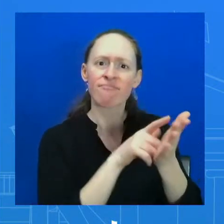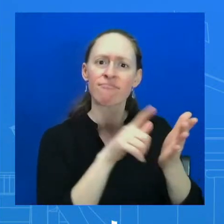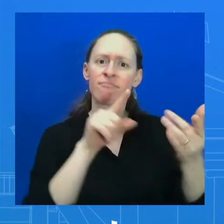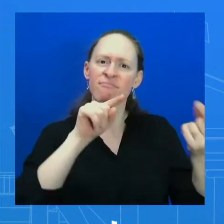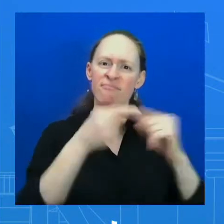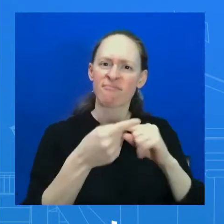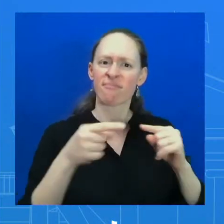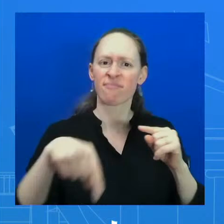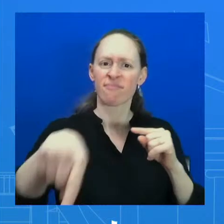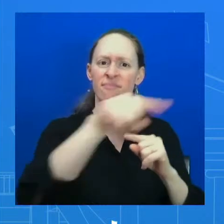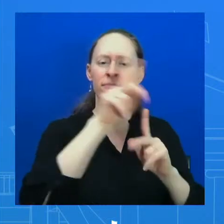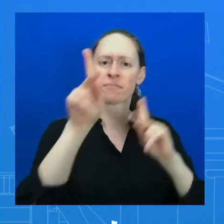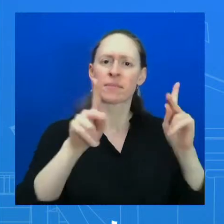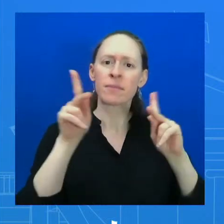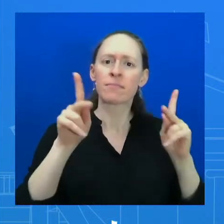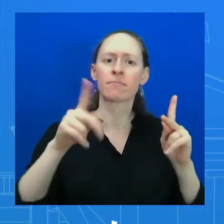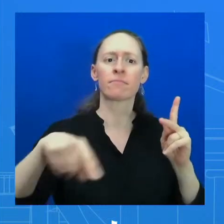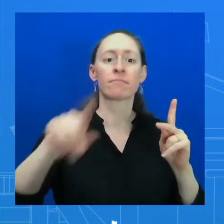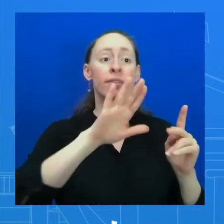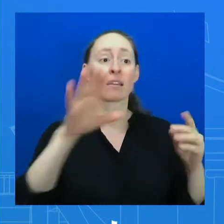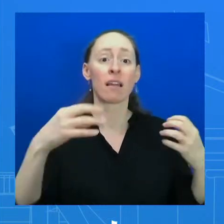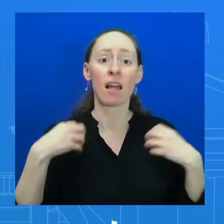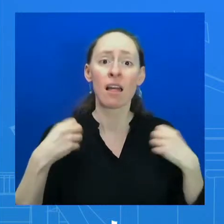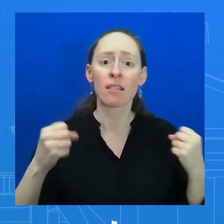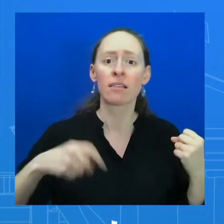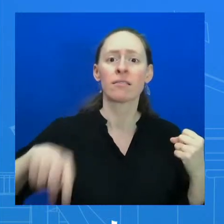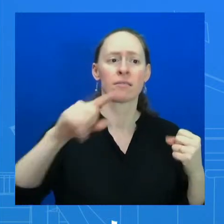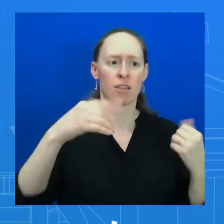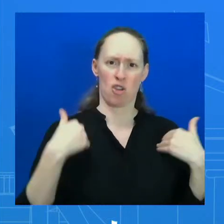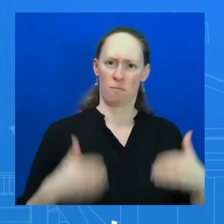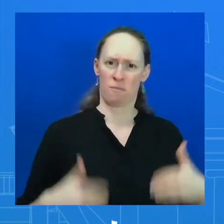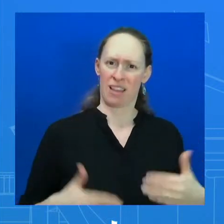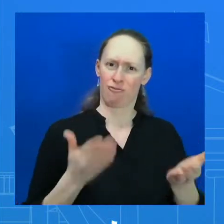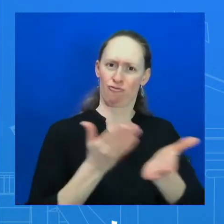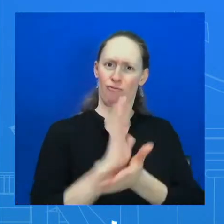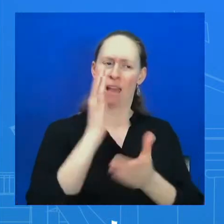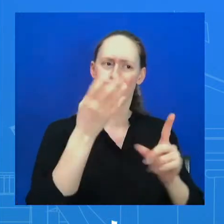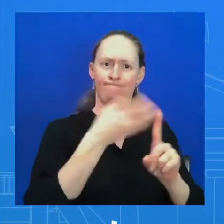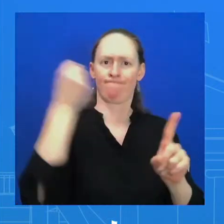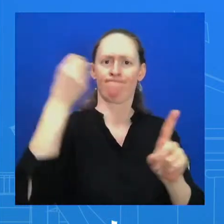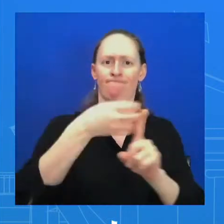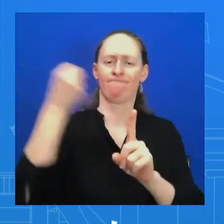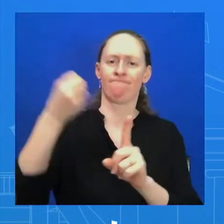As the President has said time and time again, no one should have to live in constant fear